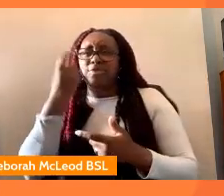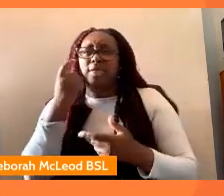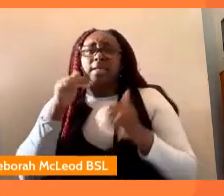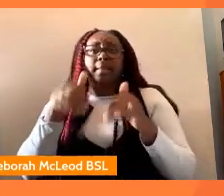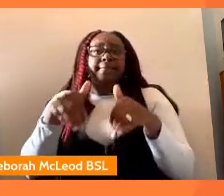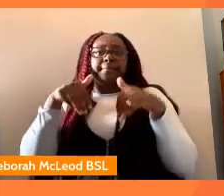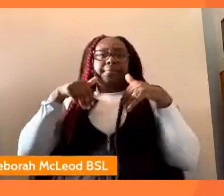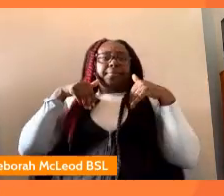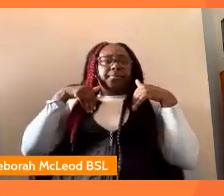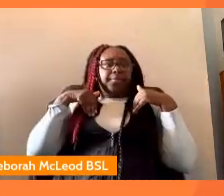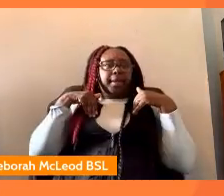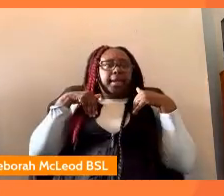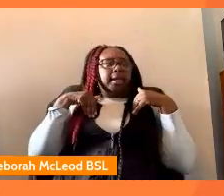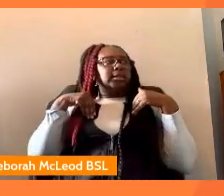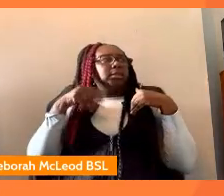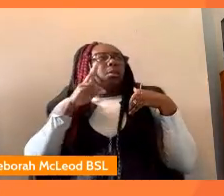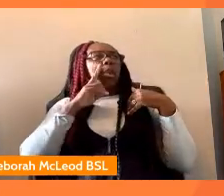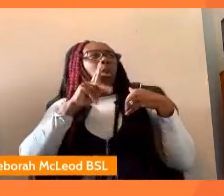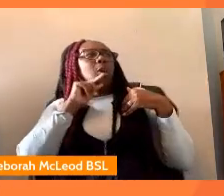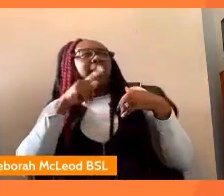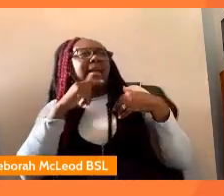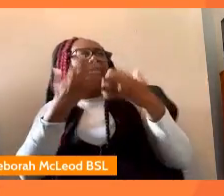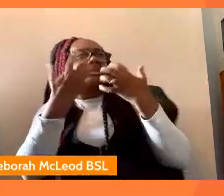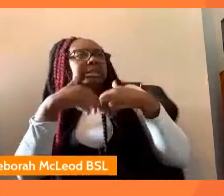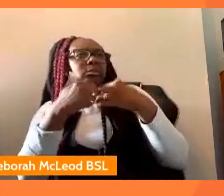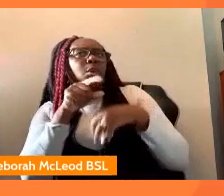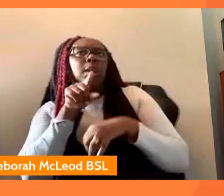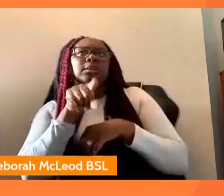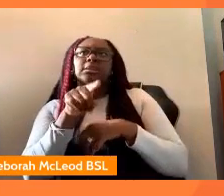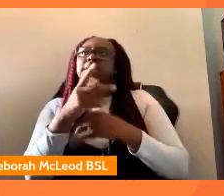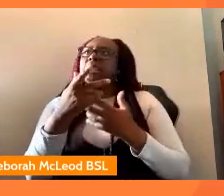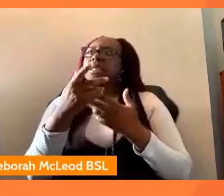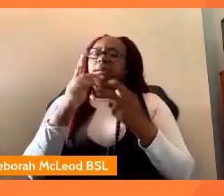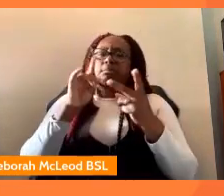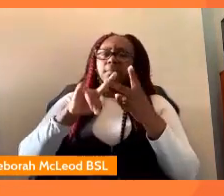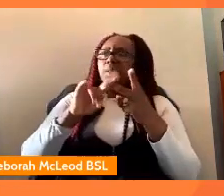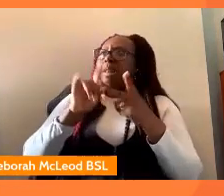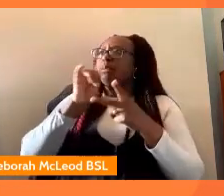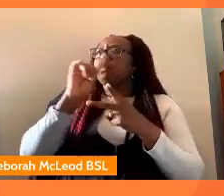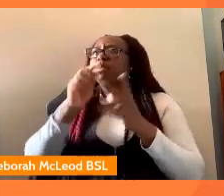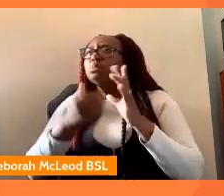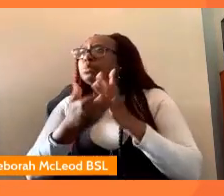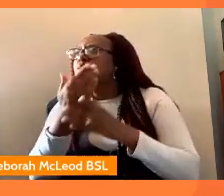from the short-term gains of technology, take a step back from looking at what is new and what the new service is